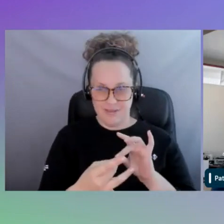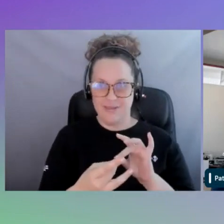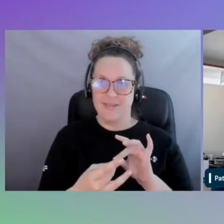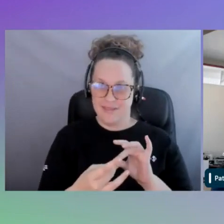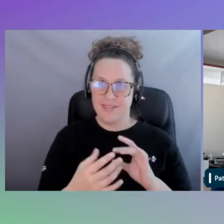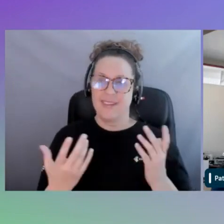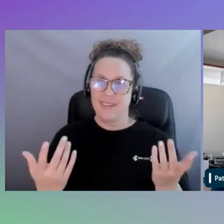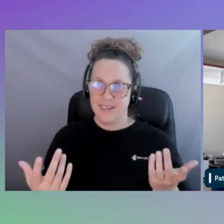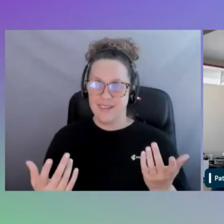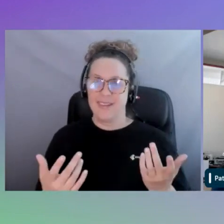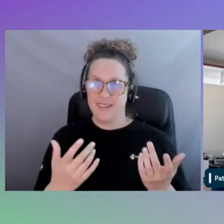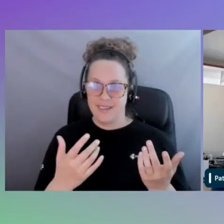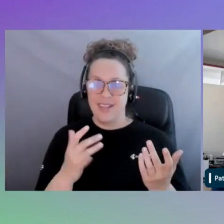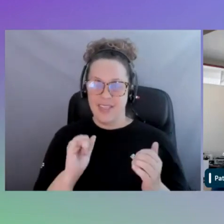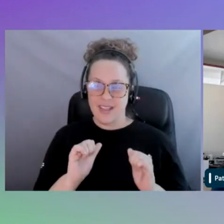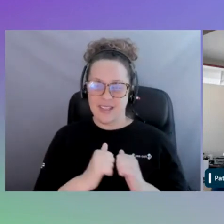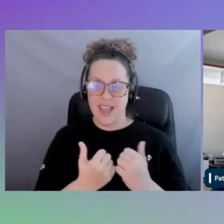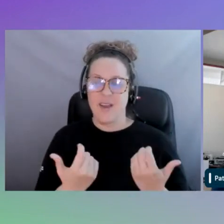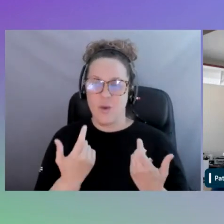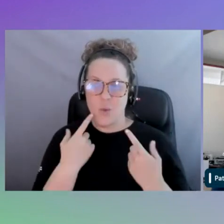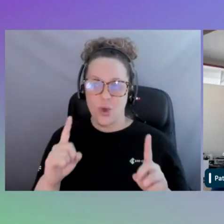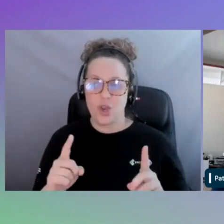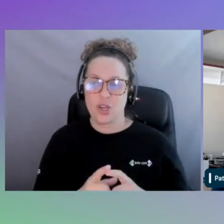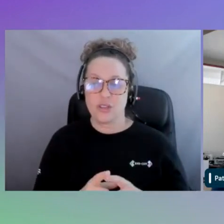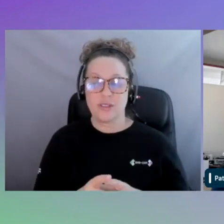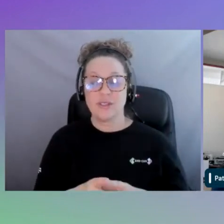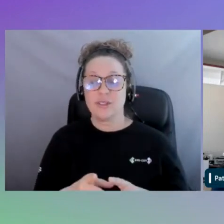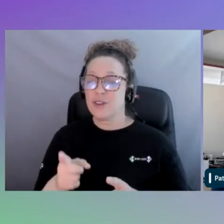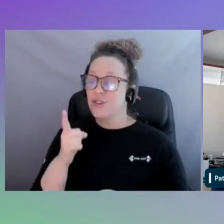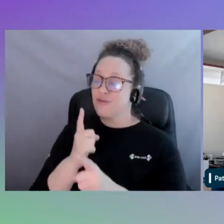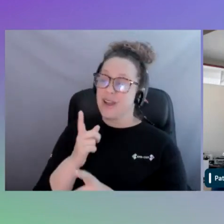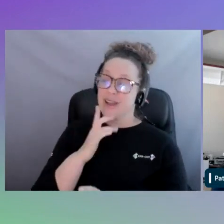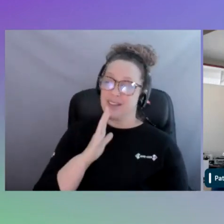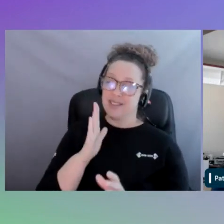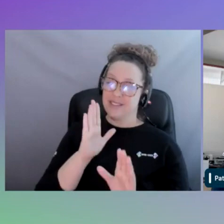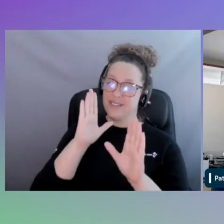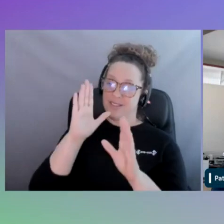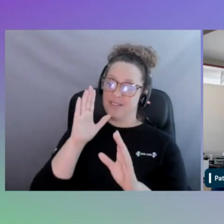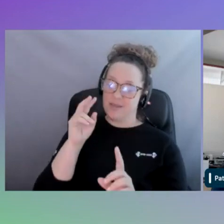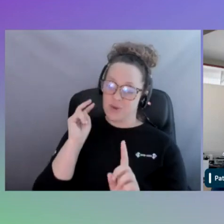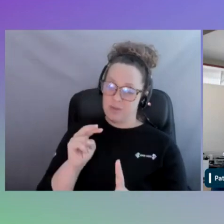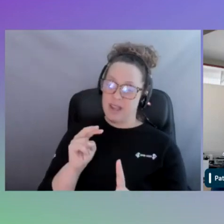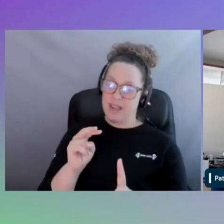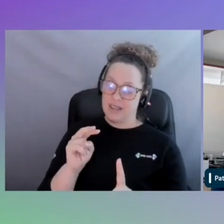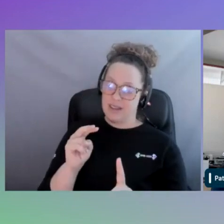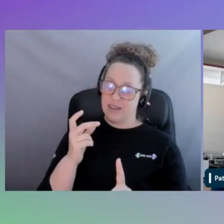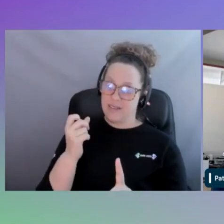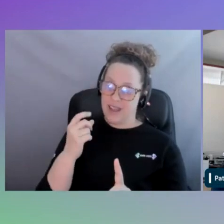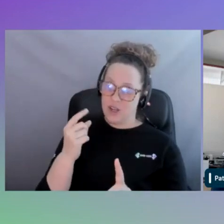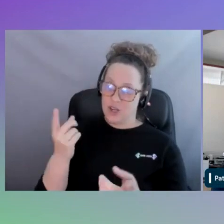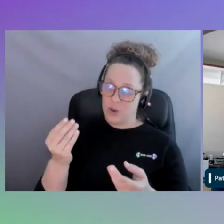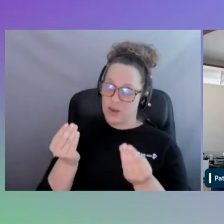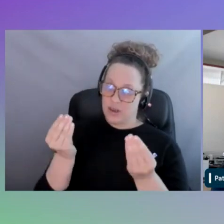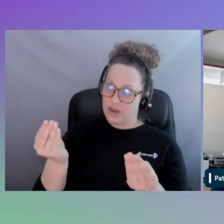like your point about how now you're setting a standard for the fact that I can do both of these things at the same time.